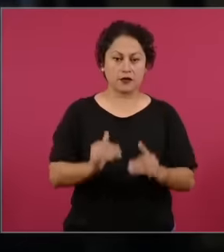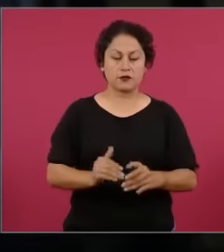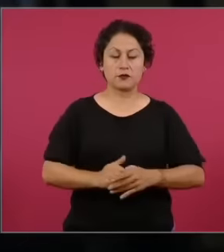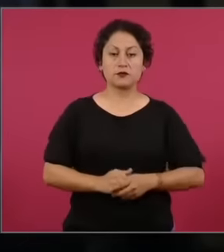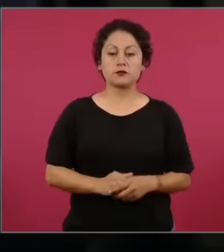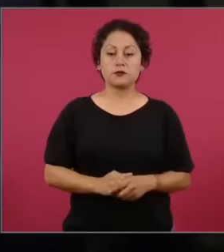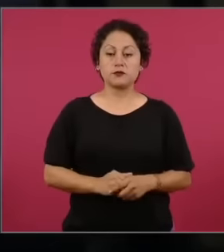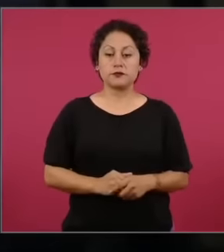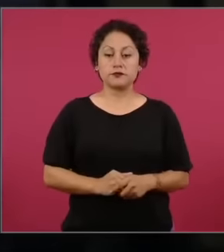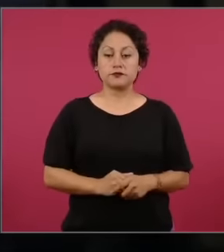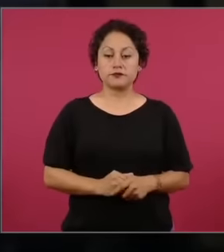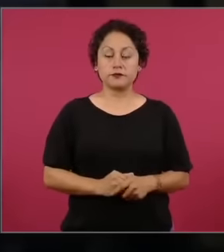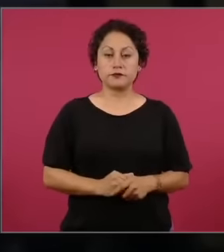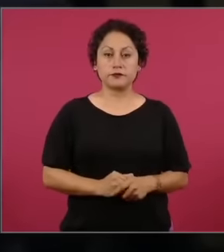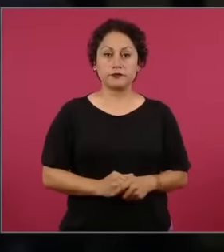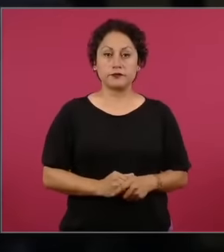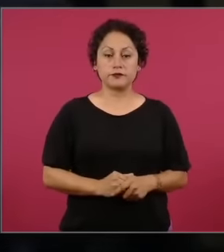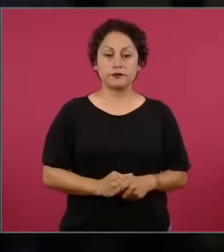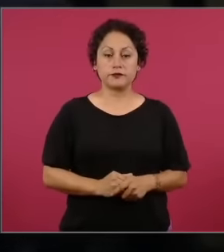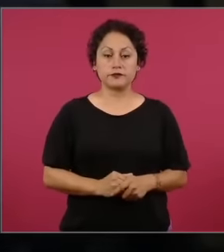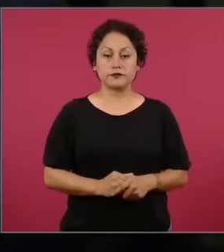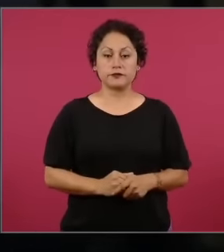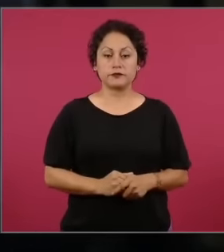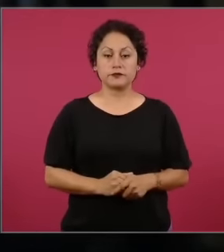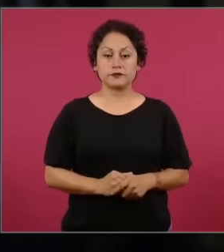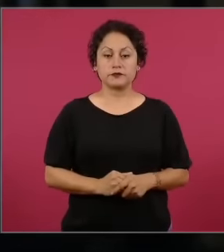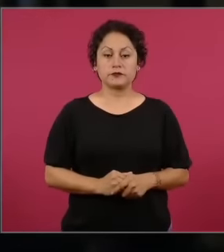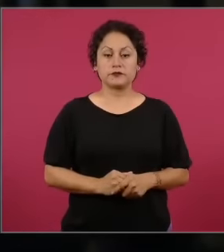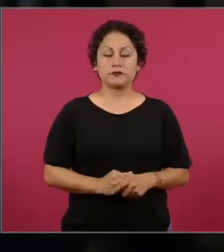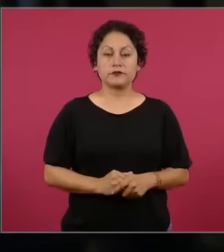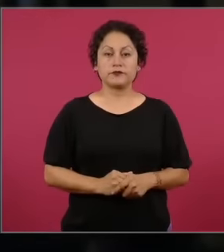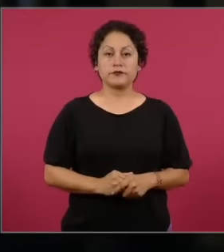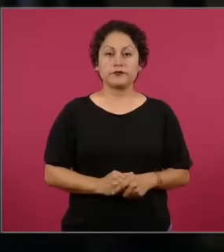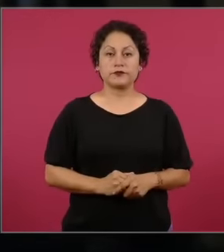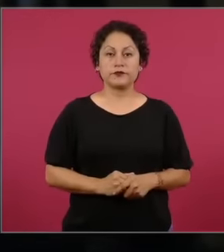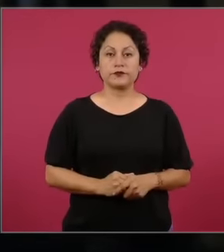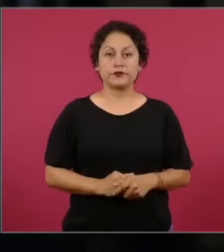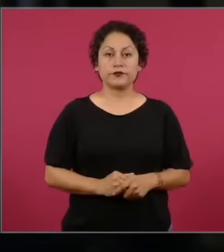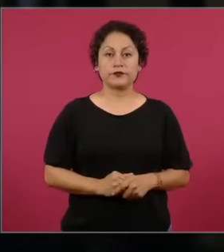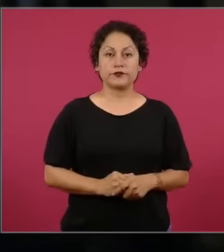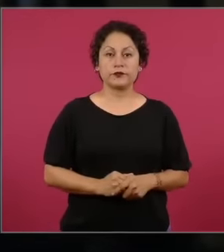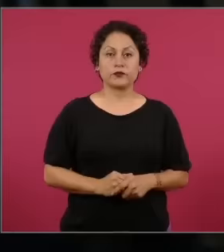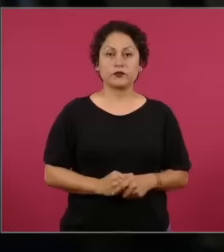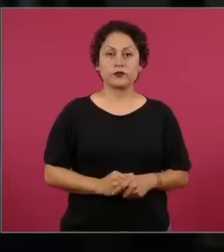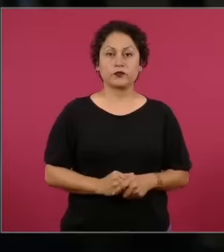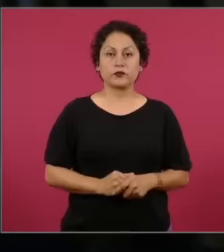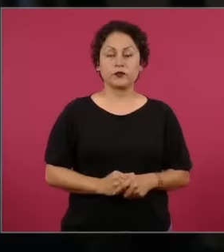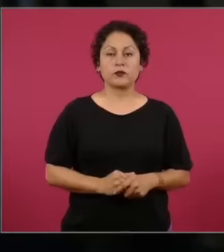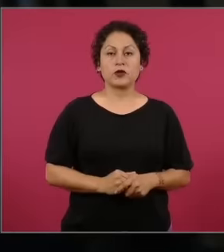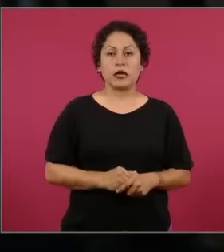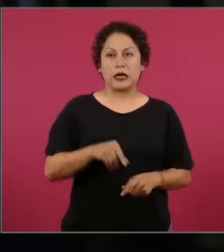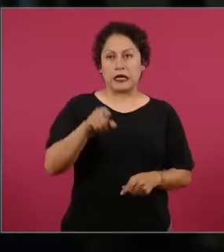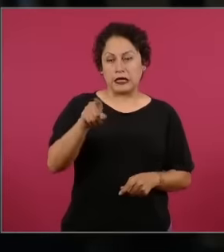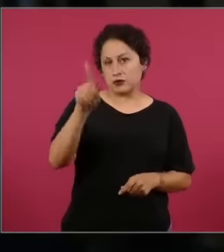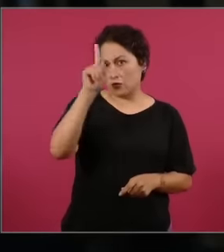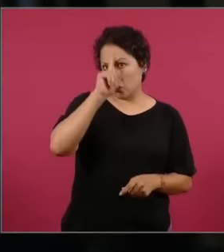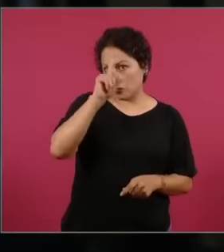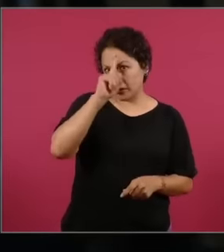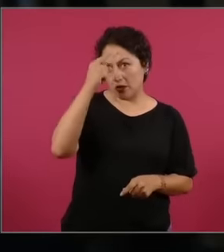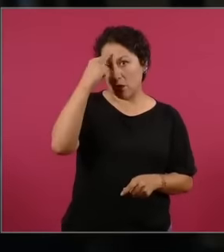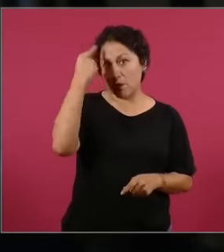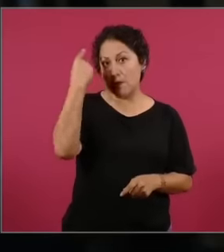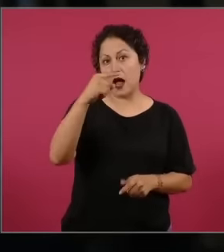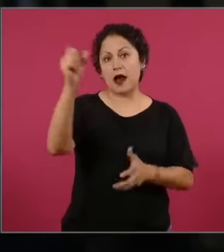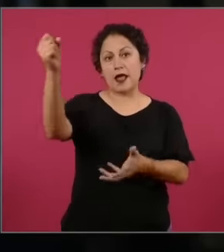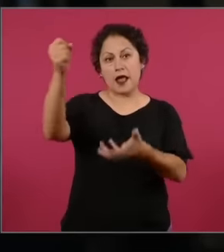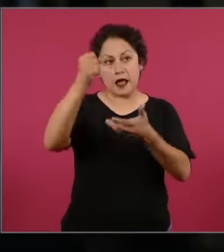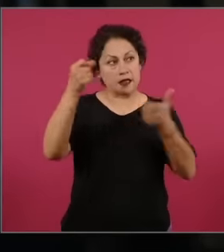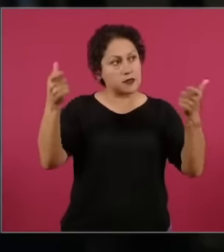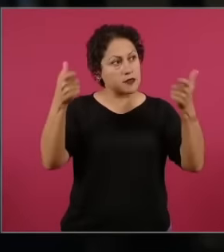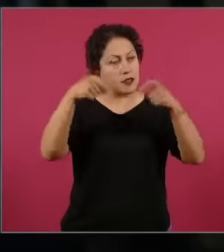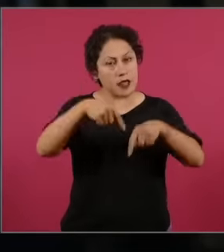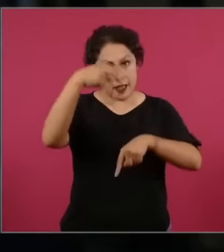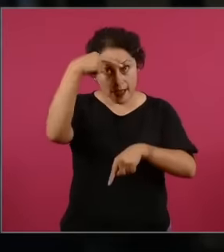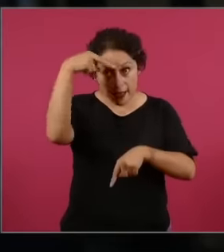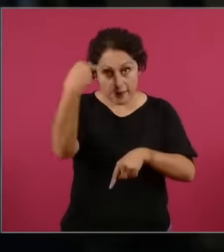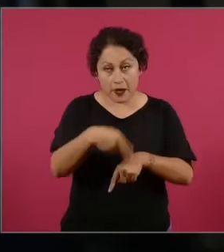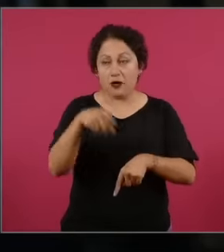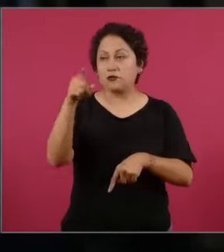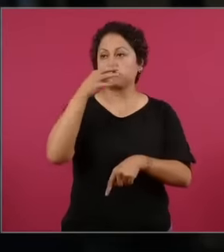the investment recommendation for Mexico already because of the reform of the judiciary